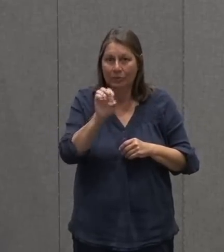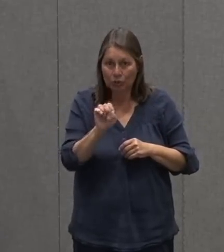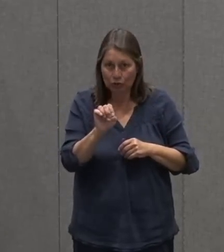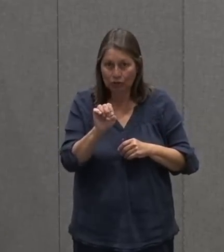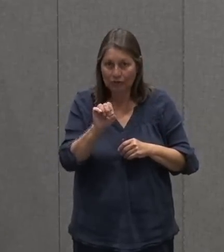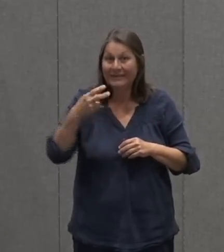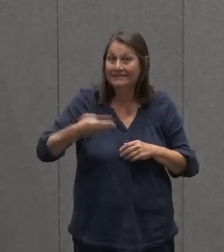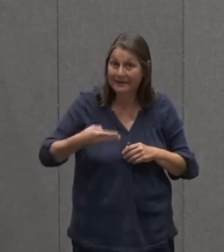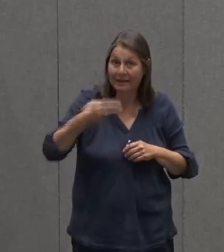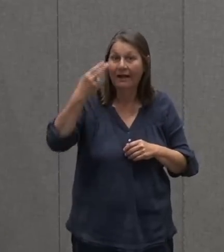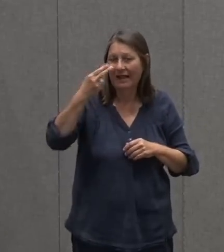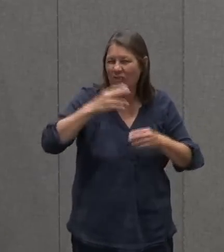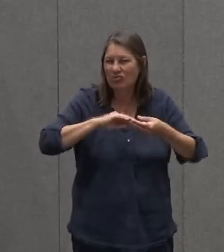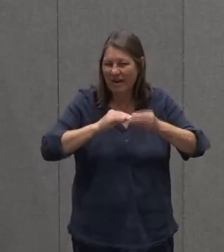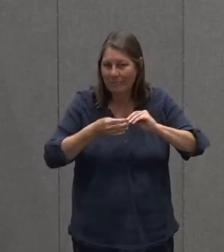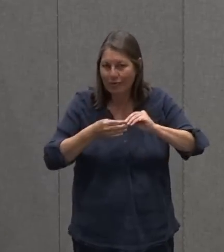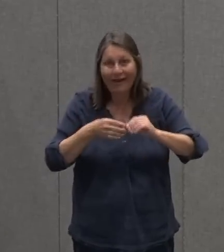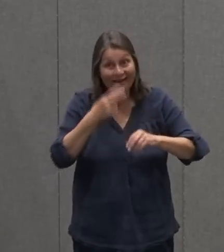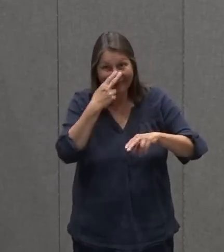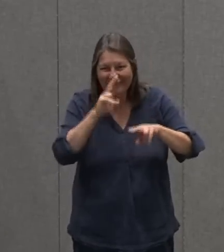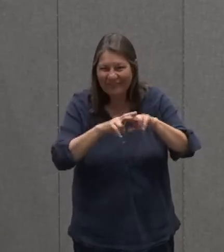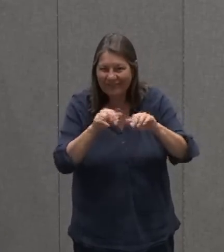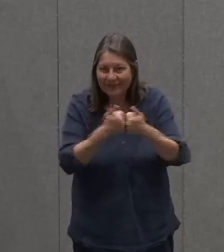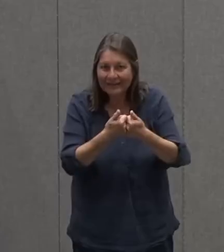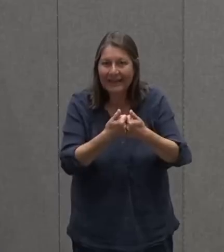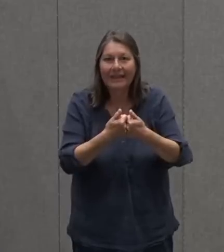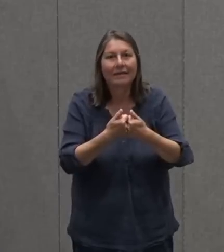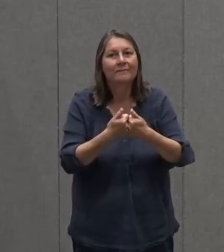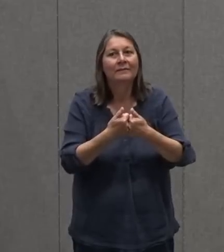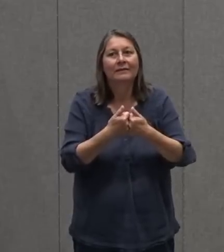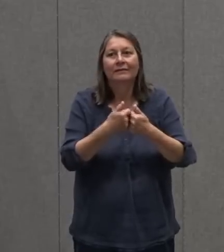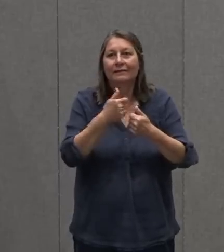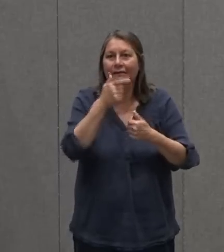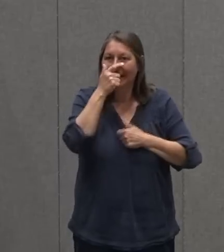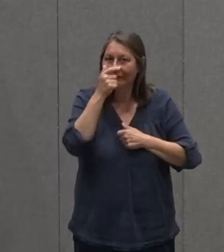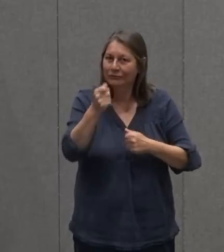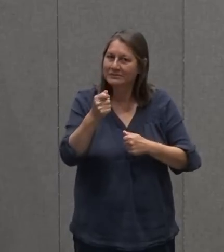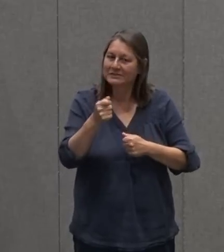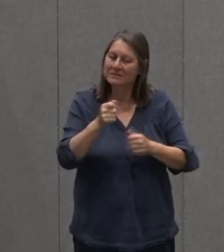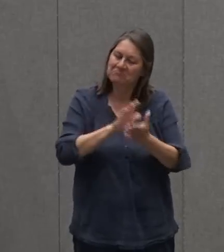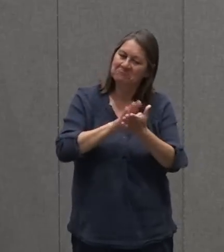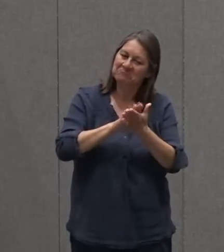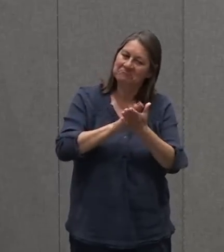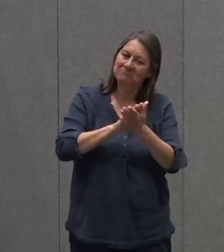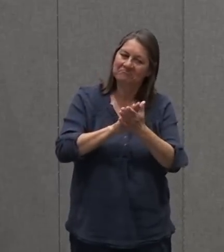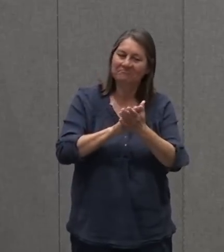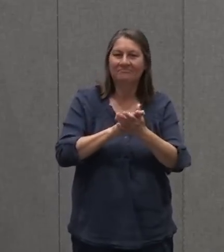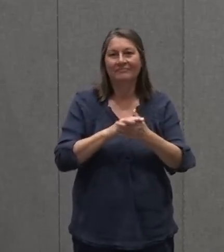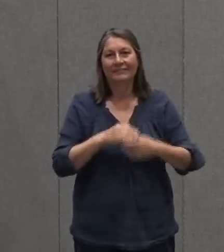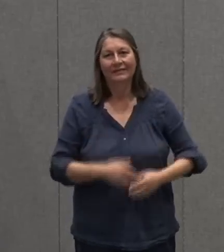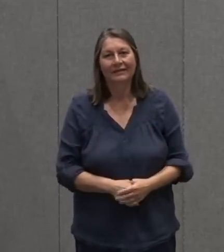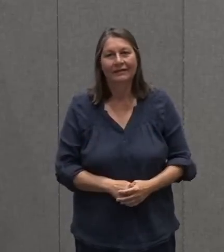It was. I think that was definitely very interesting. Pat us on the back for that one. That was really very good, good job.